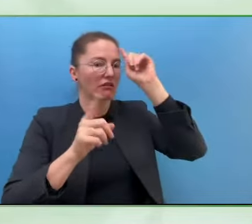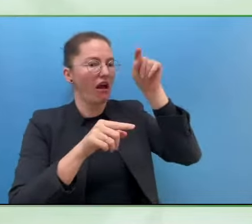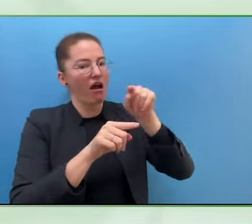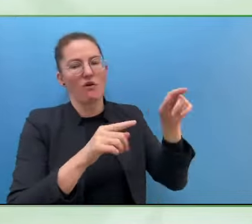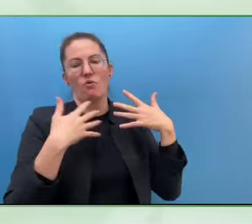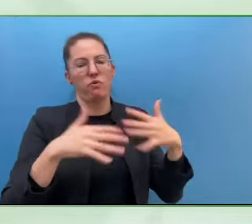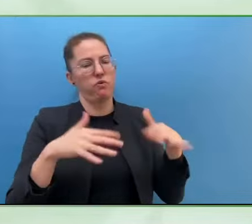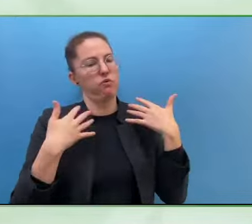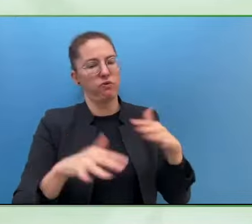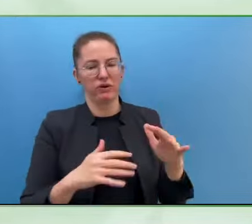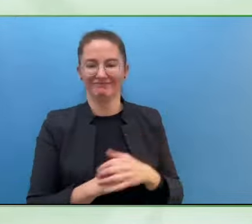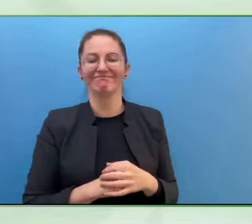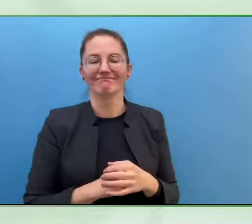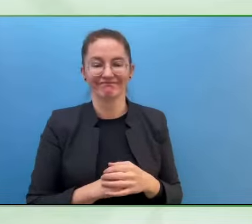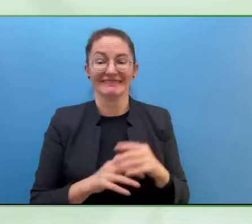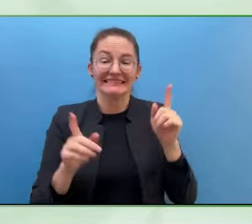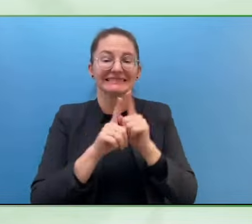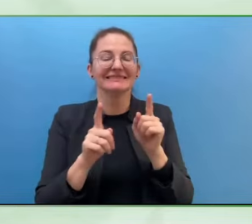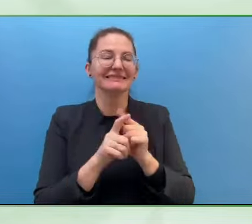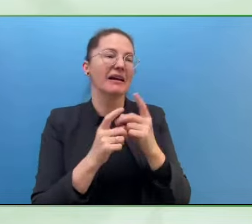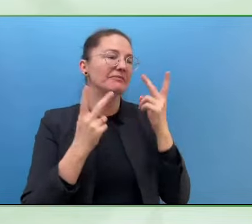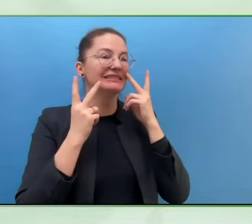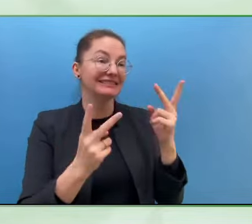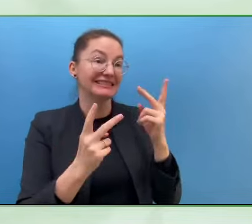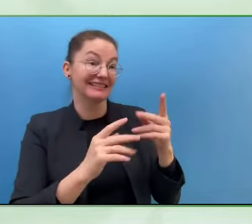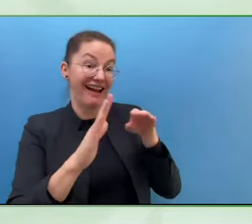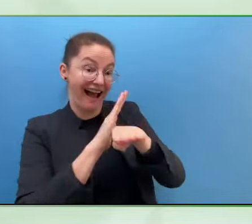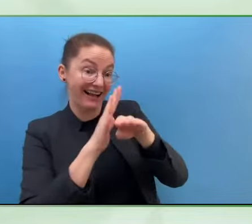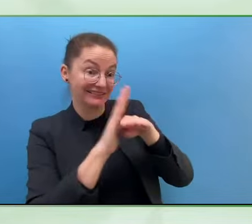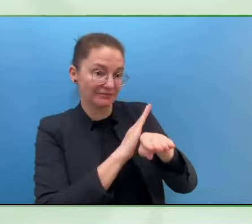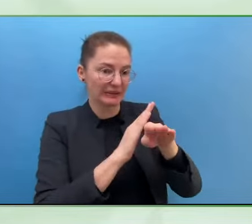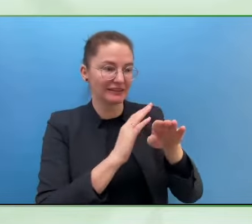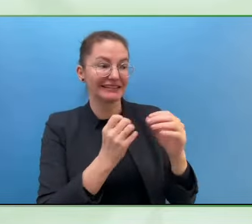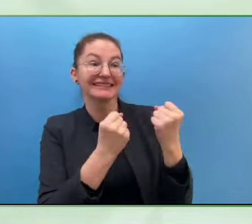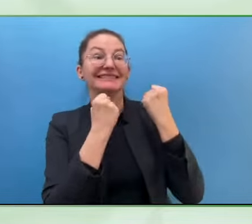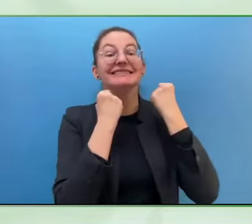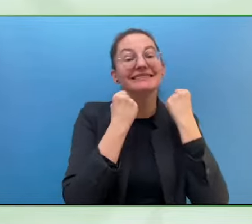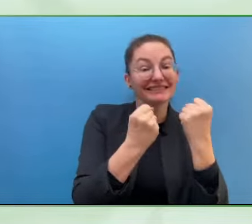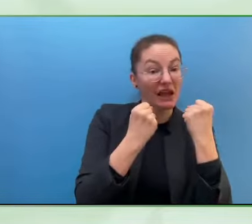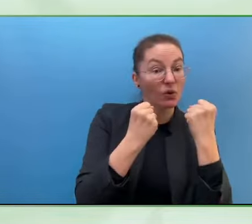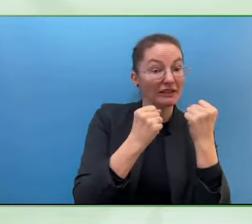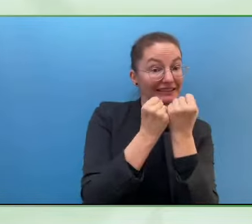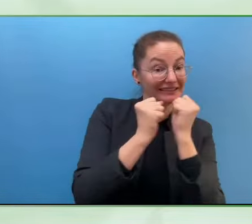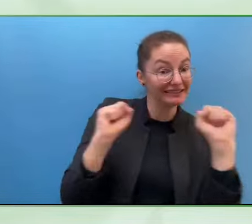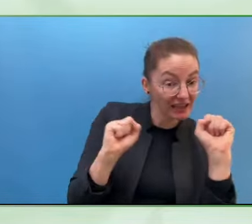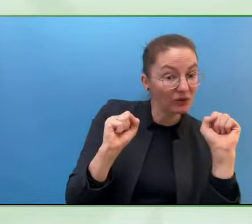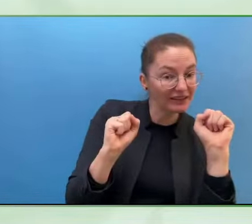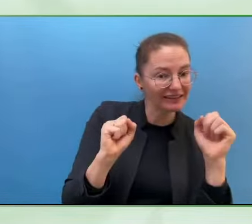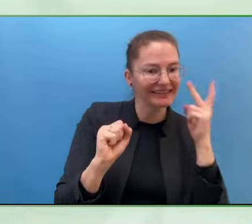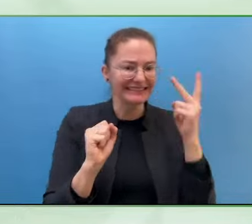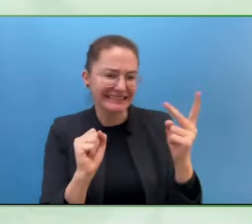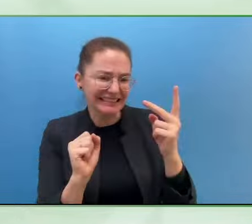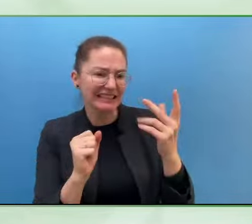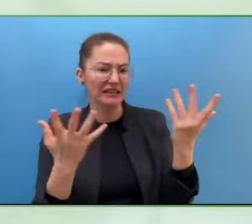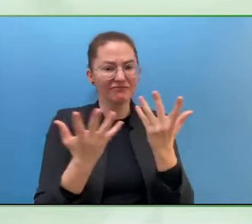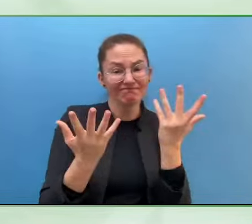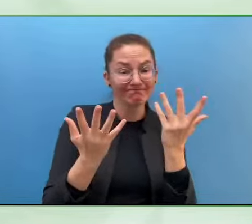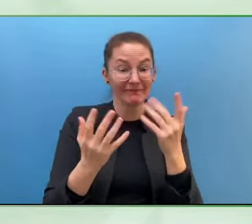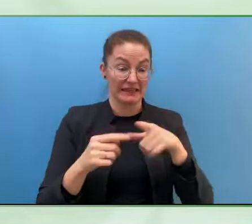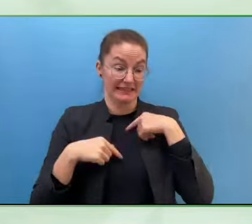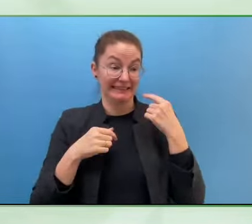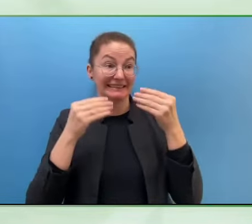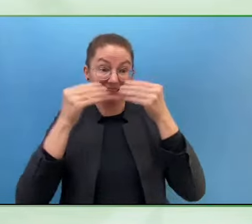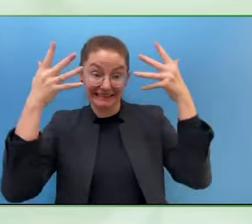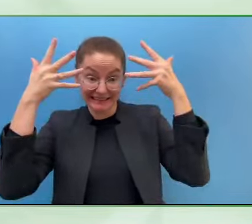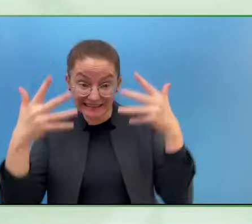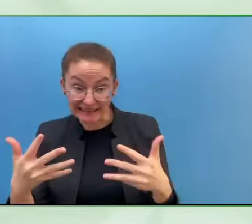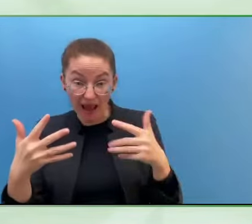So do you think technology, we think it is an opportunity, but the digital